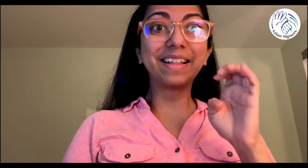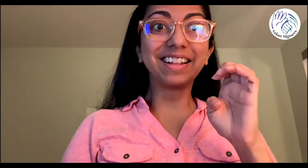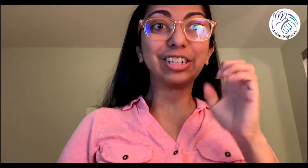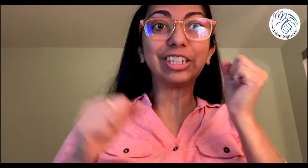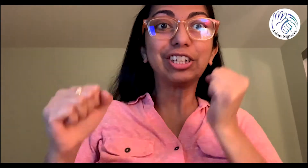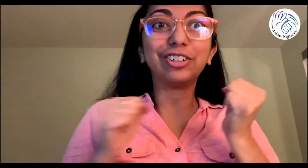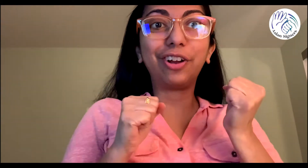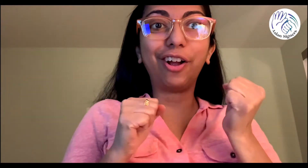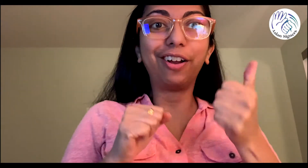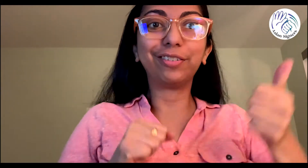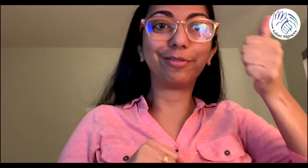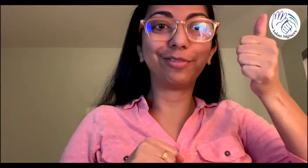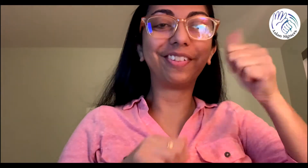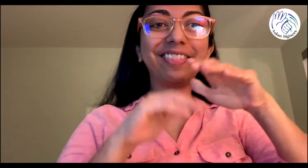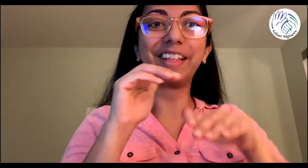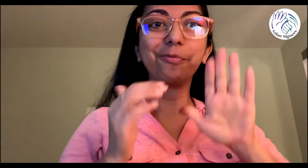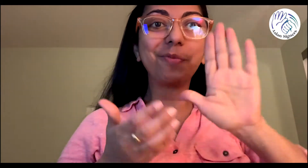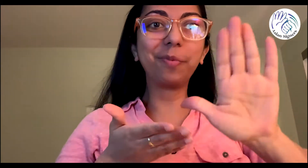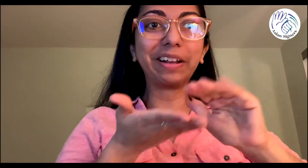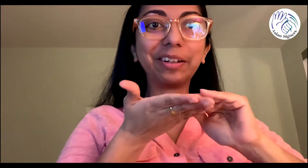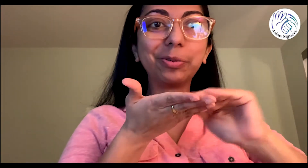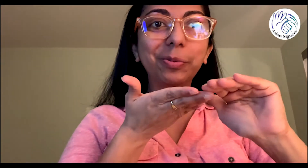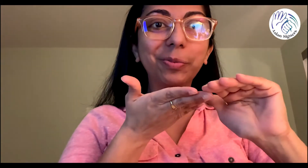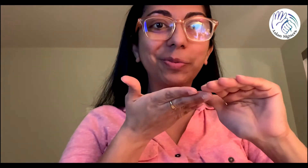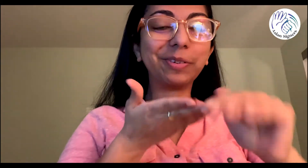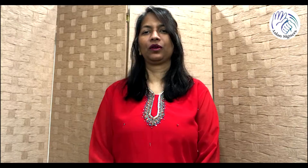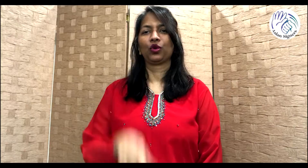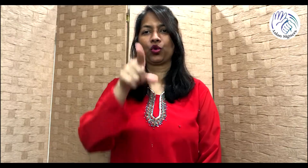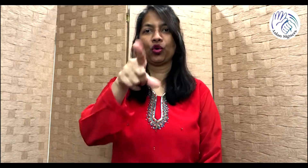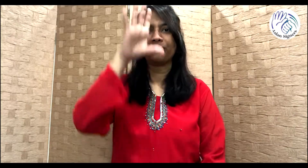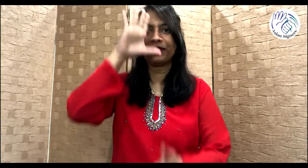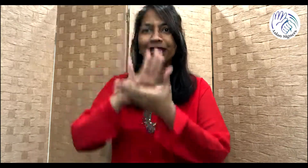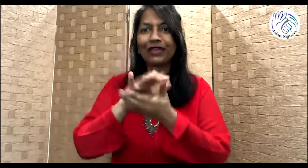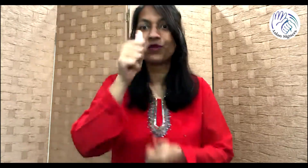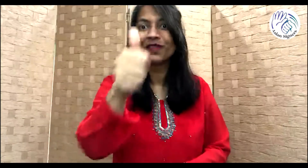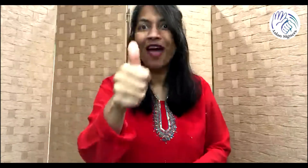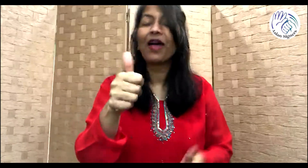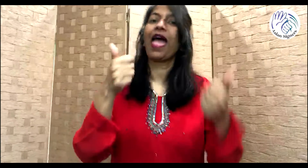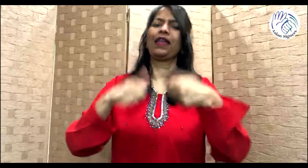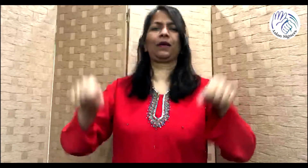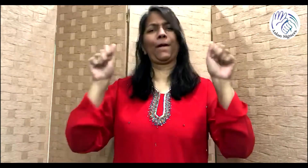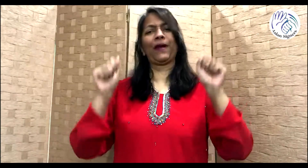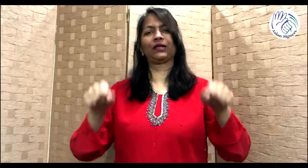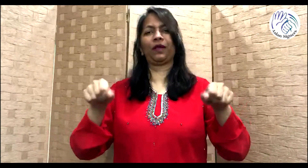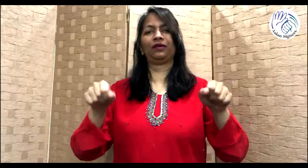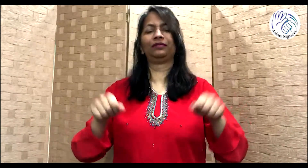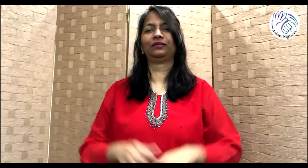Be stronger than your excuses When you believe in yourself, anything is possible.